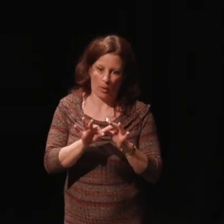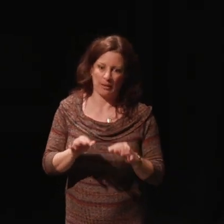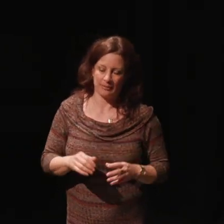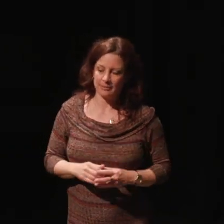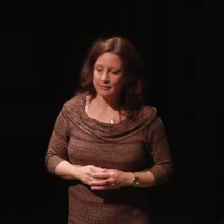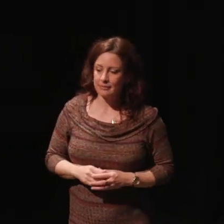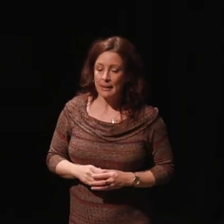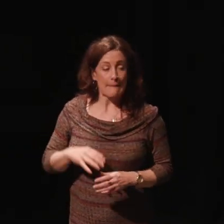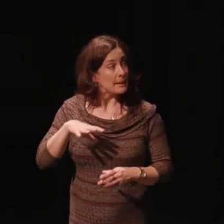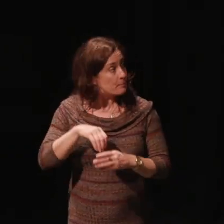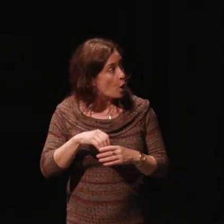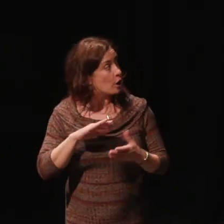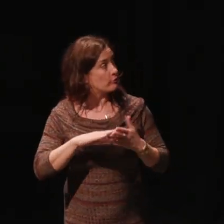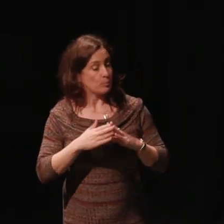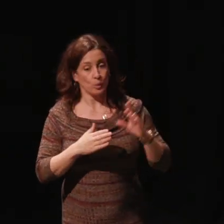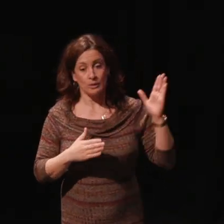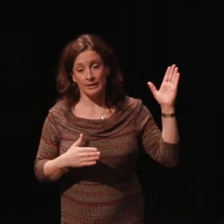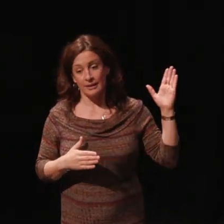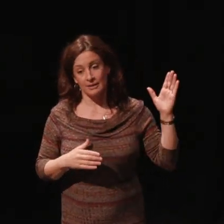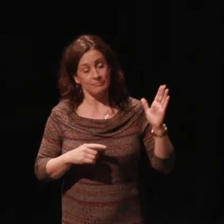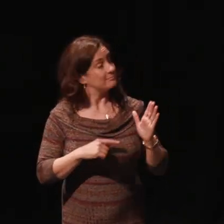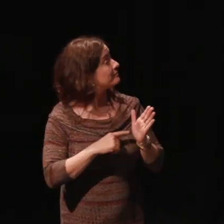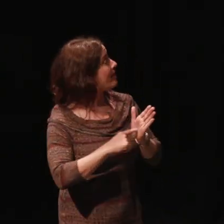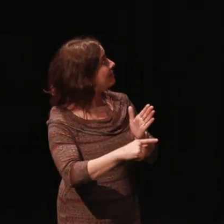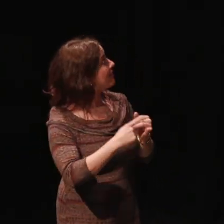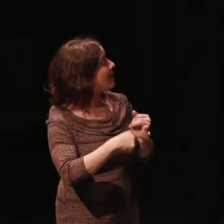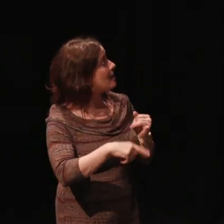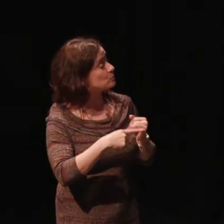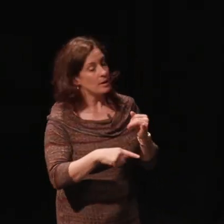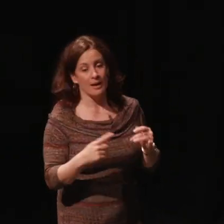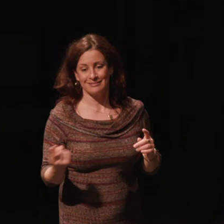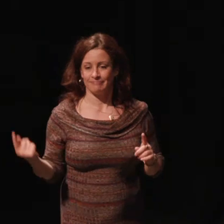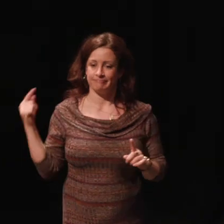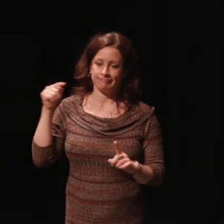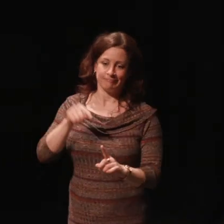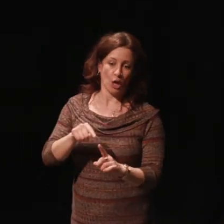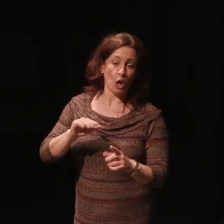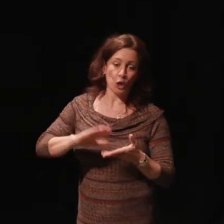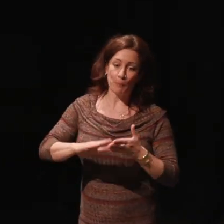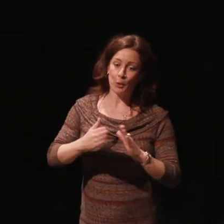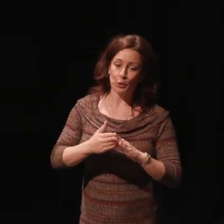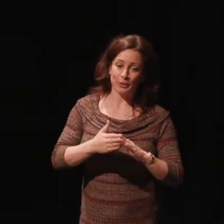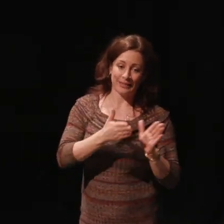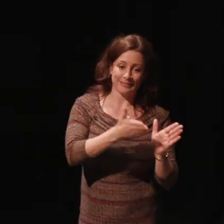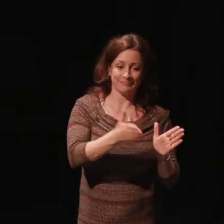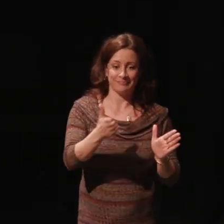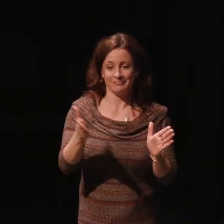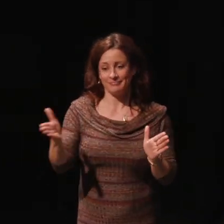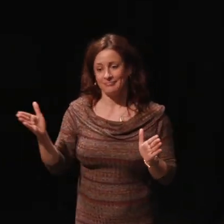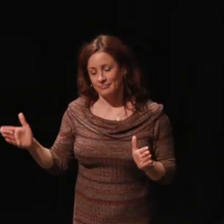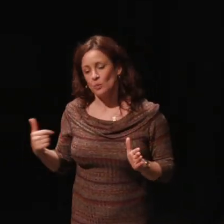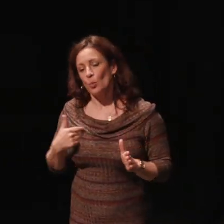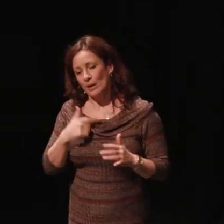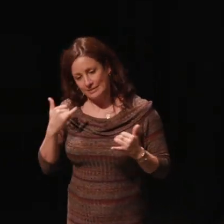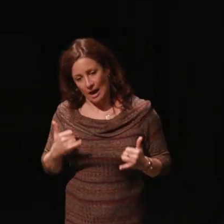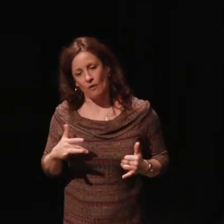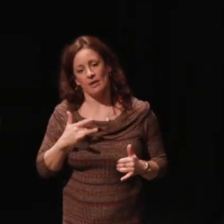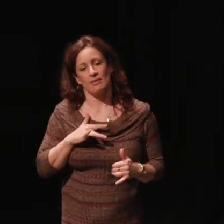and being a part of communities, everything comes back to communities. We now feel like we are definitely part of a community,